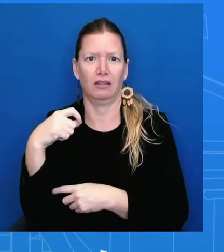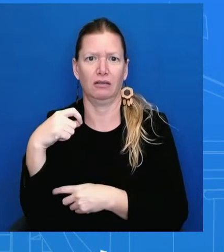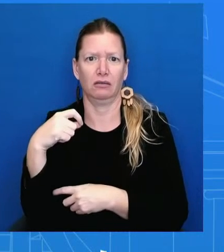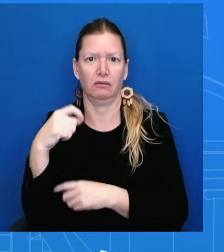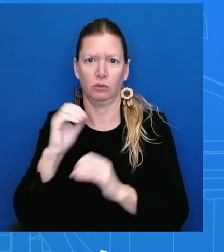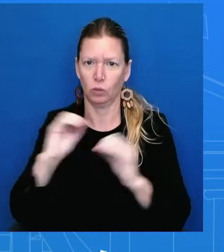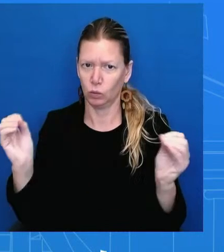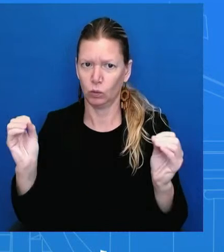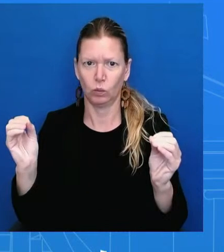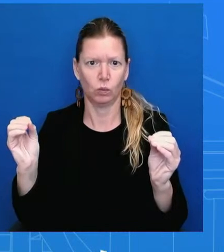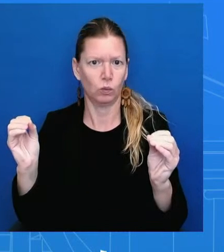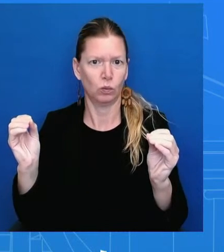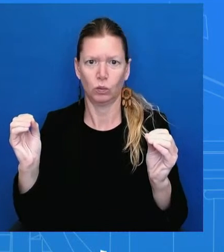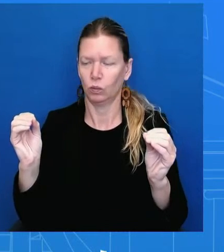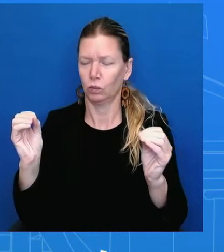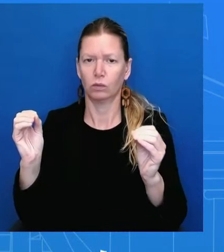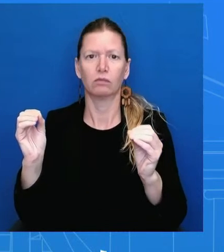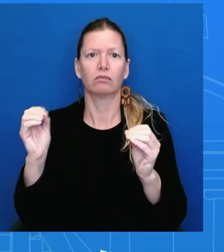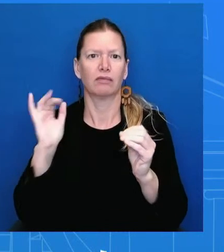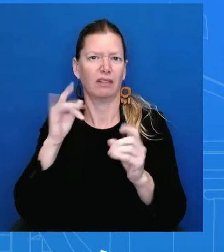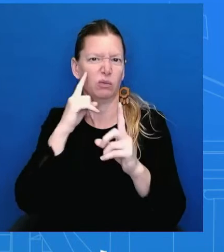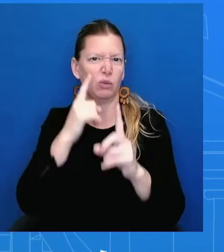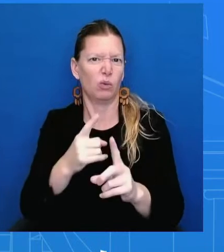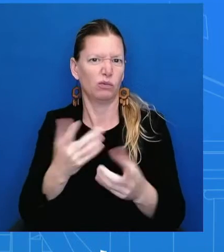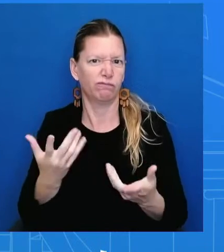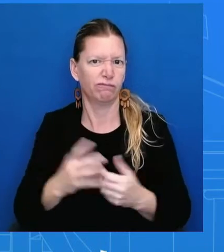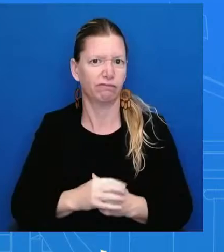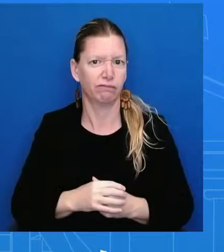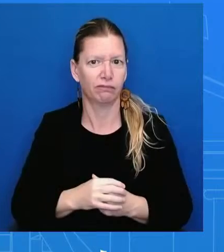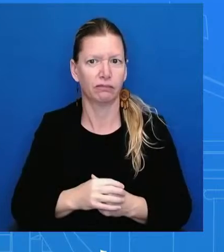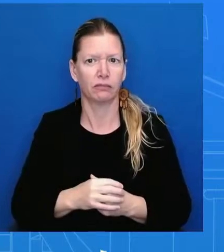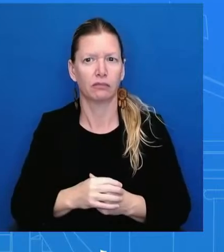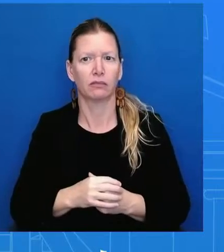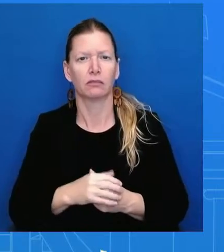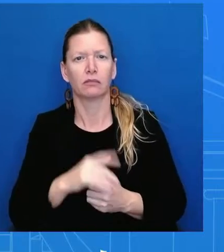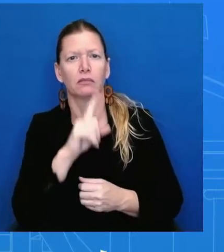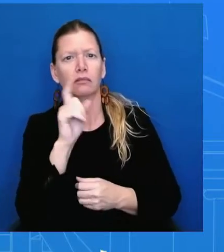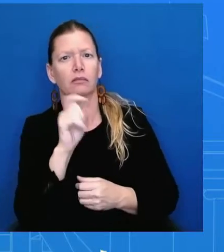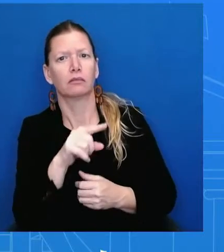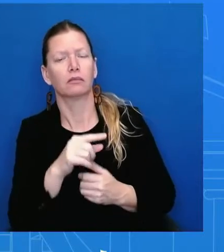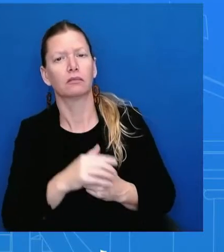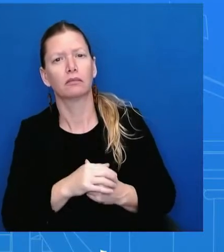The Press: John, you just said -- answering a question to Zeke --